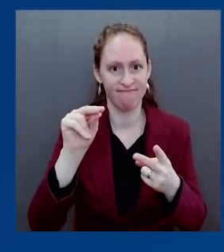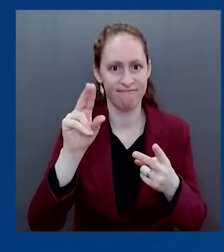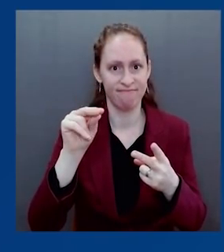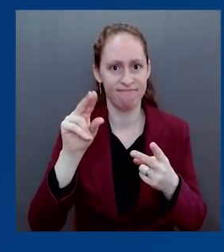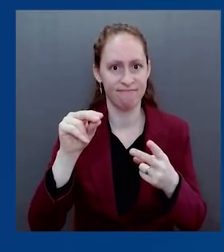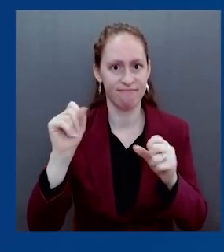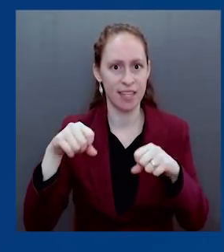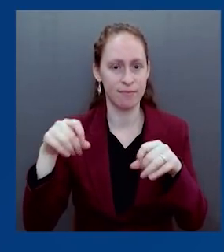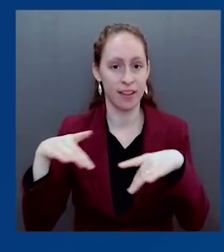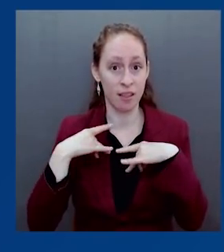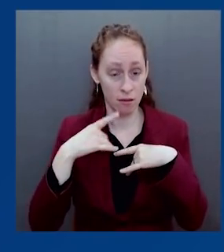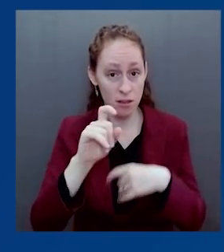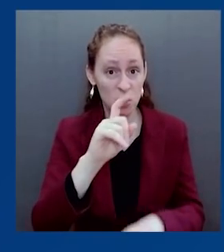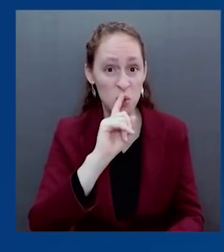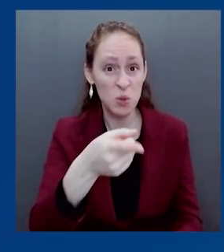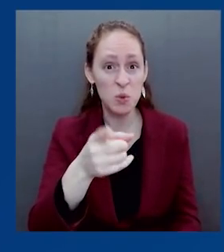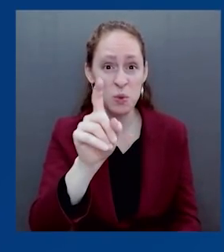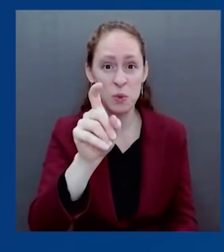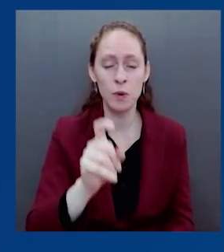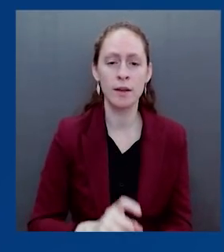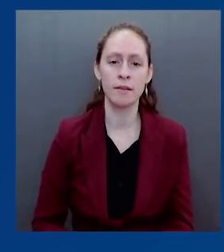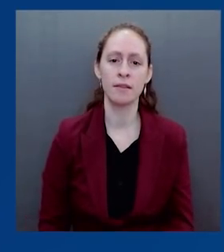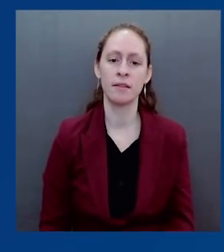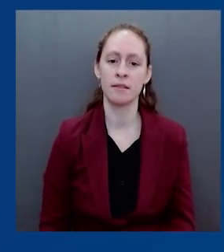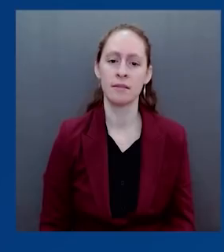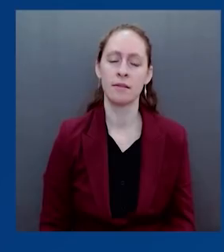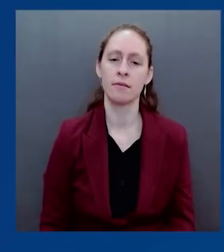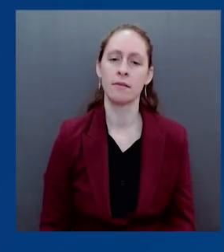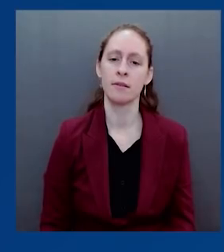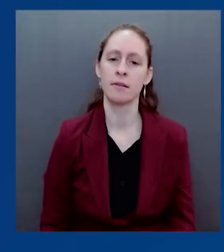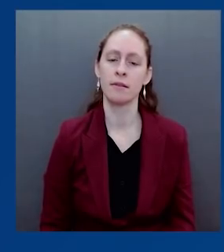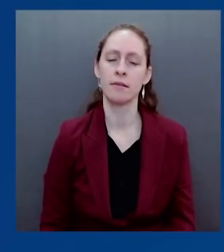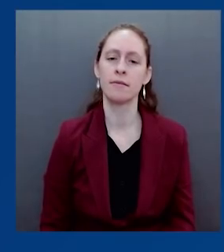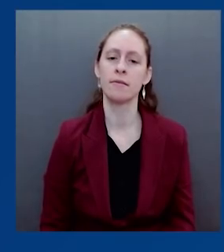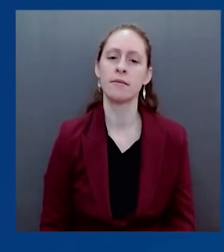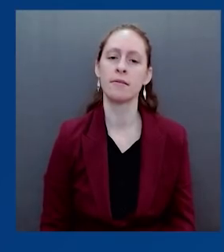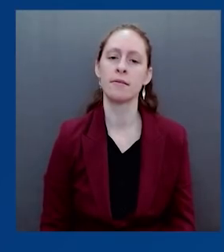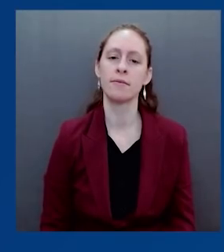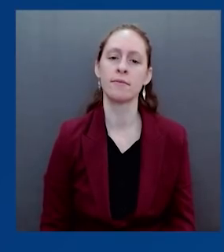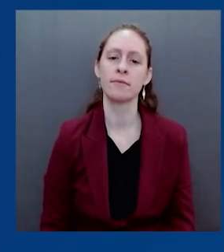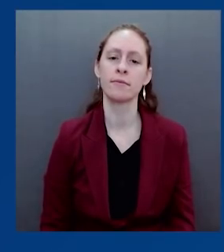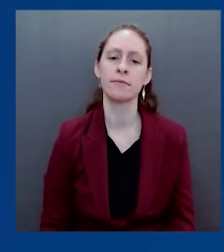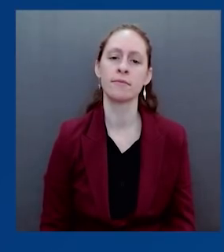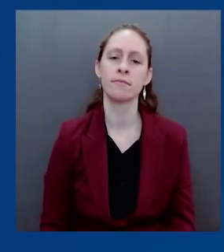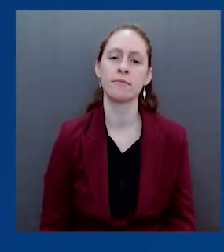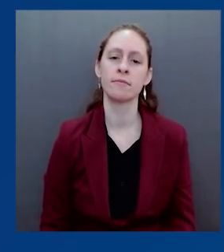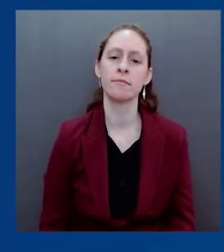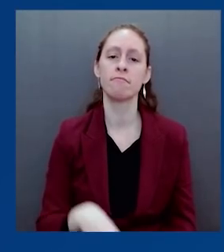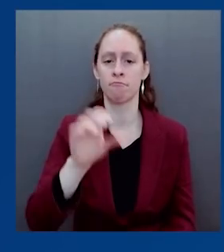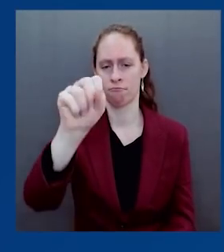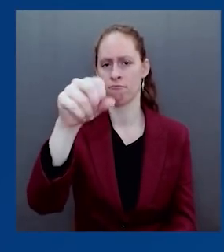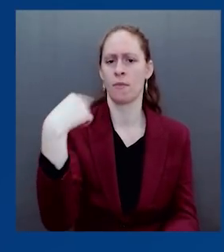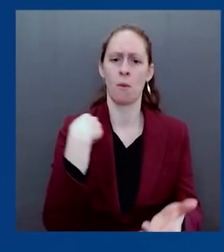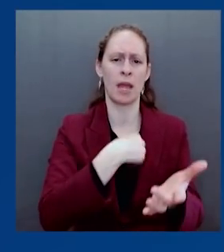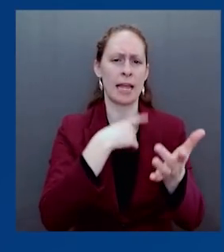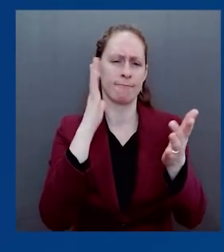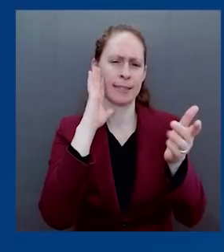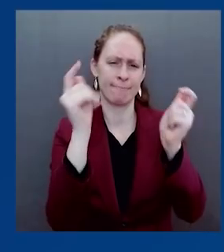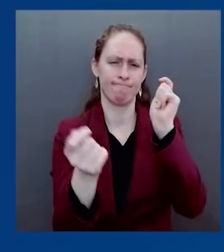Yeah, so thank you for that question. We are updating the information on our mask website to provide information to the public.